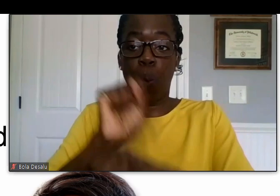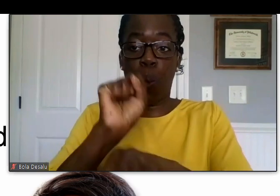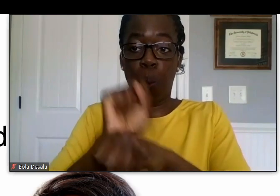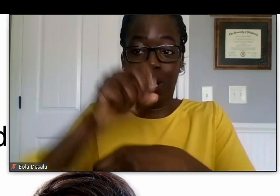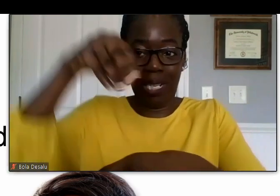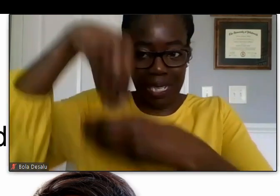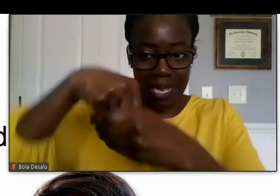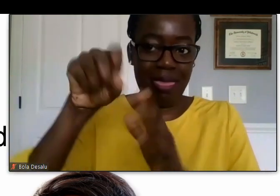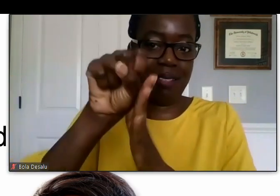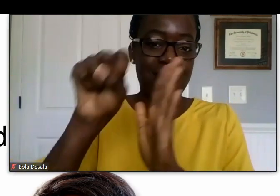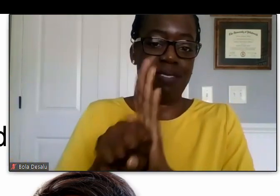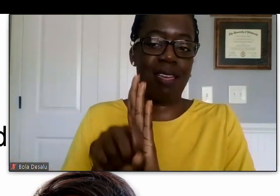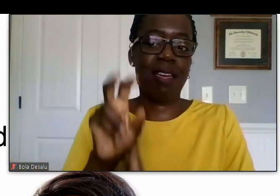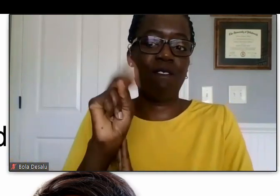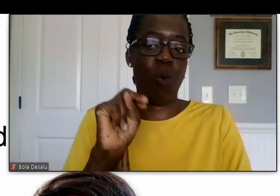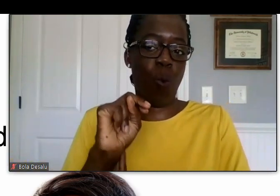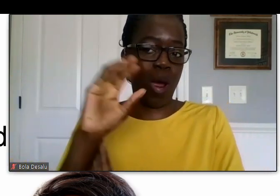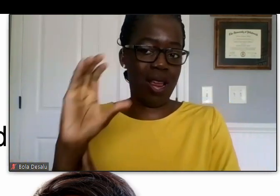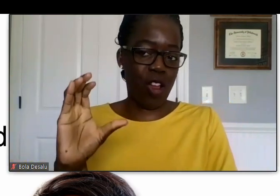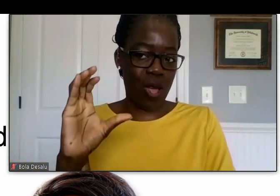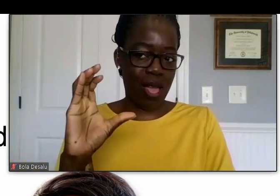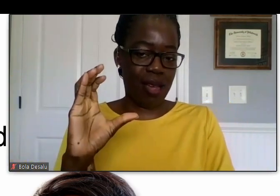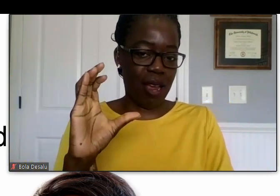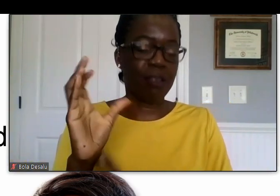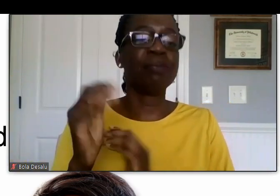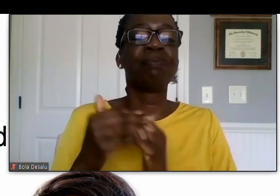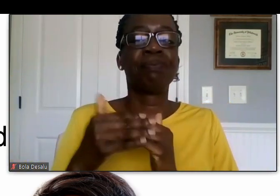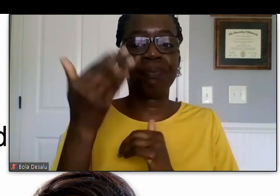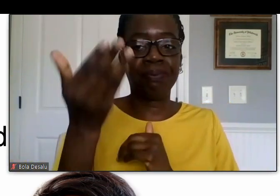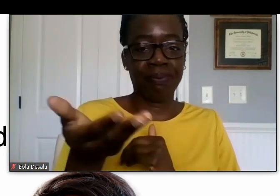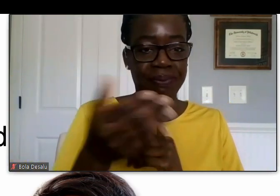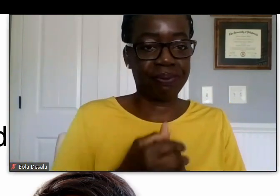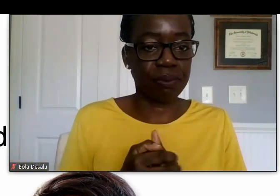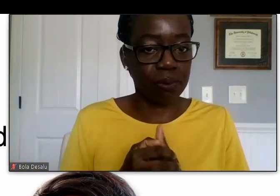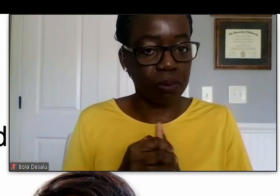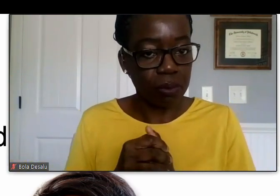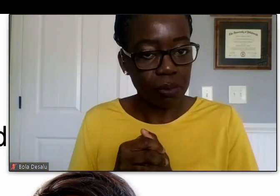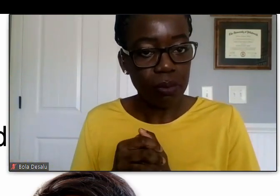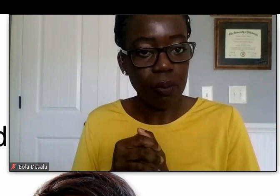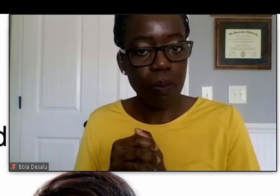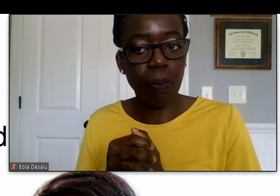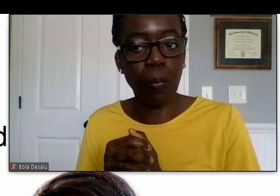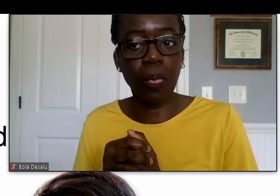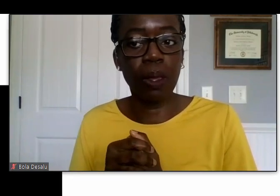or who works in the state of North Carolina. Next Slide.